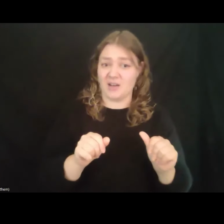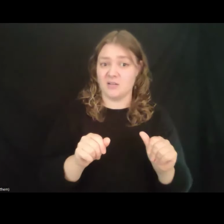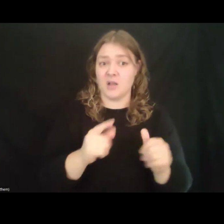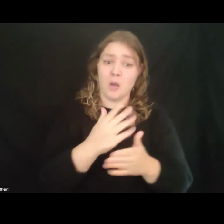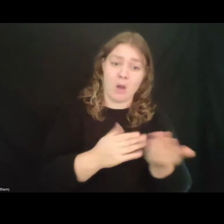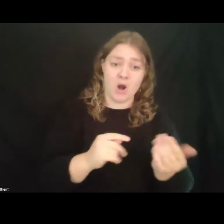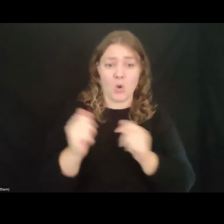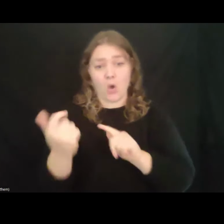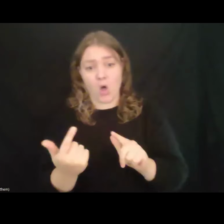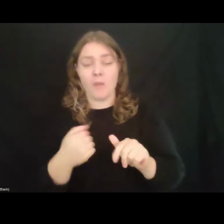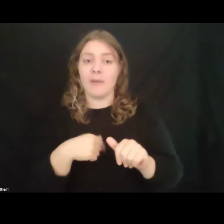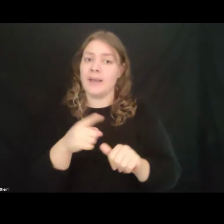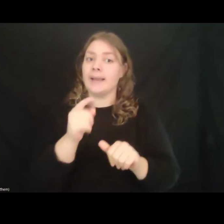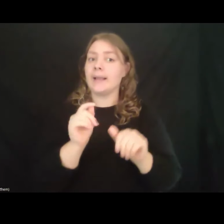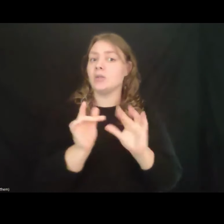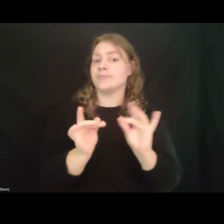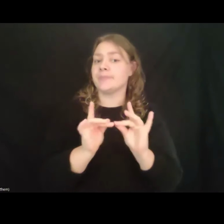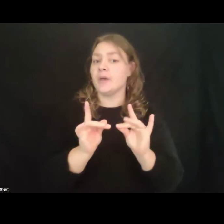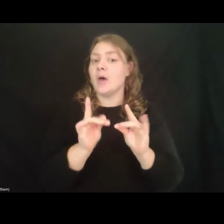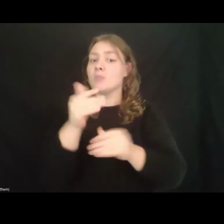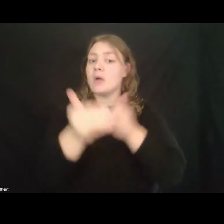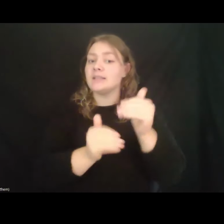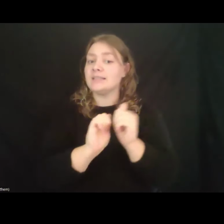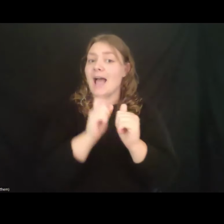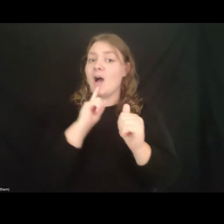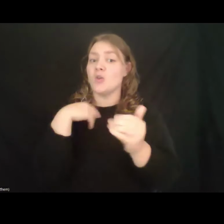you speak to the process of how you've gotten here what here what were some of your stumbling